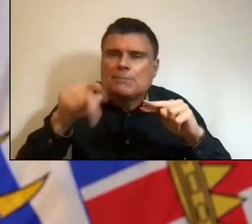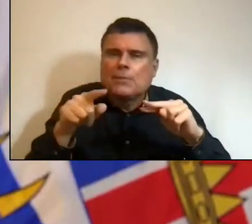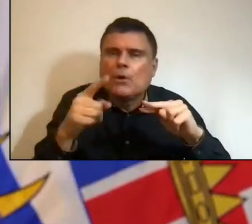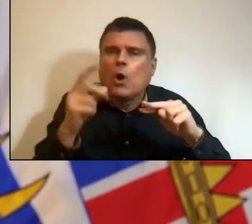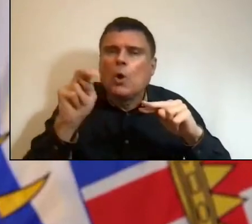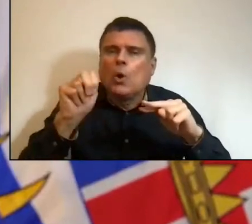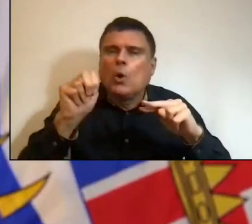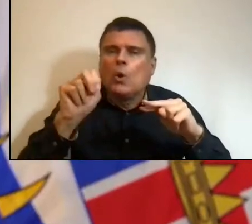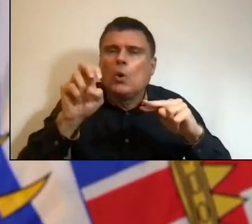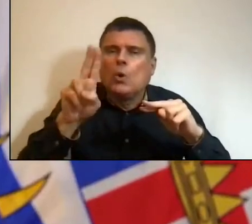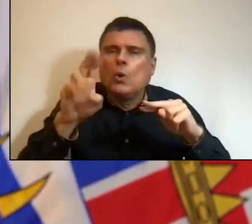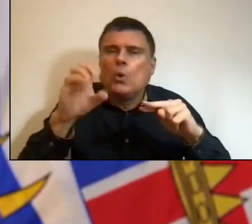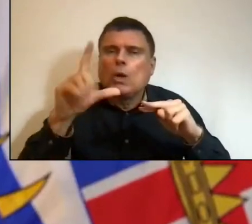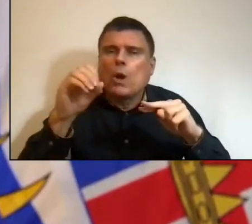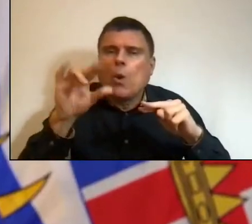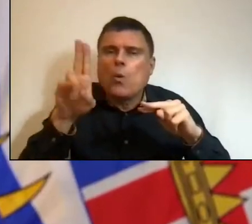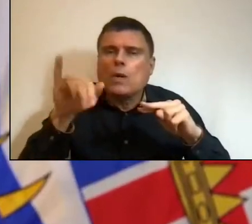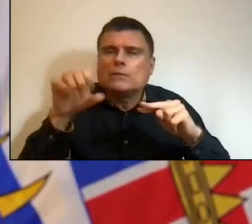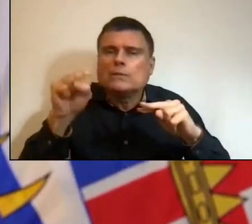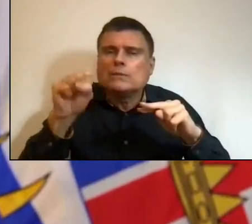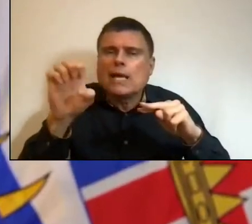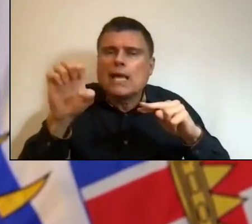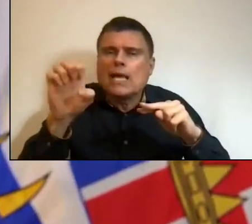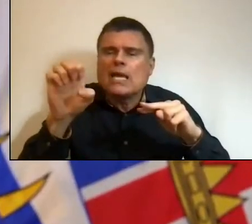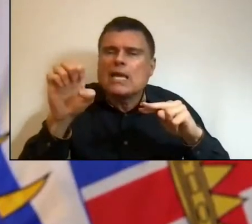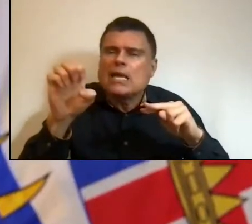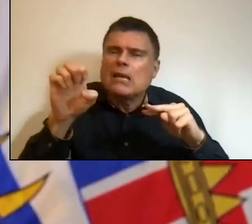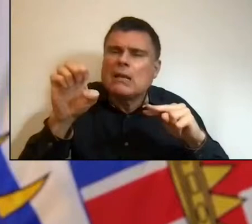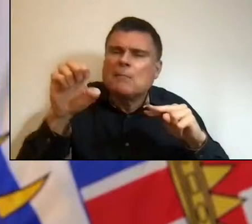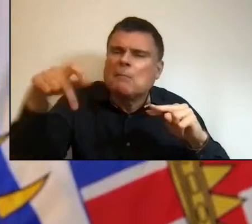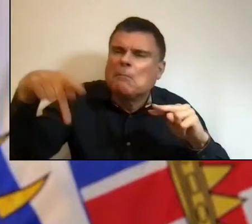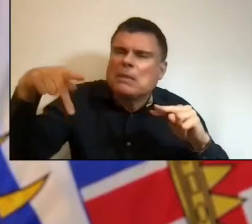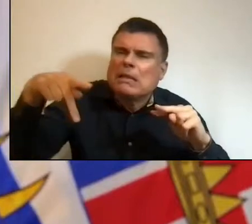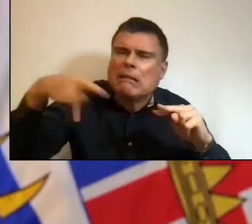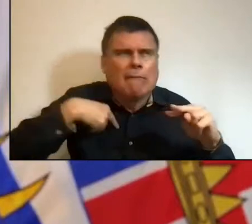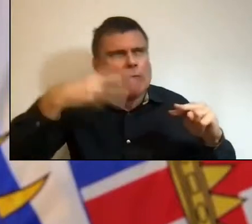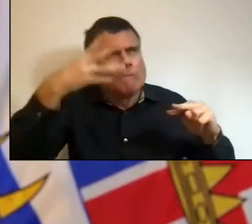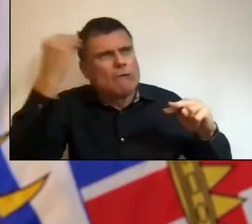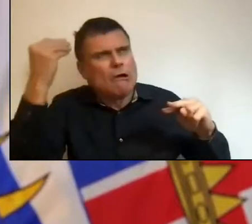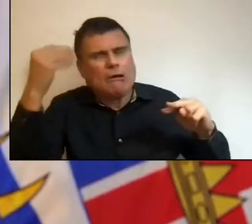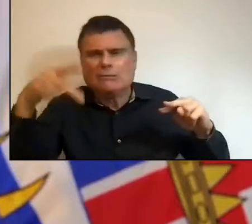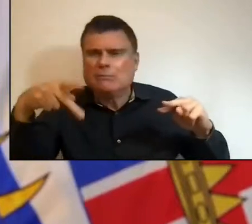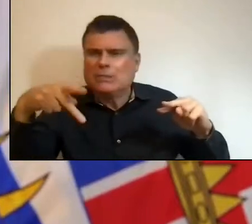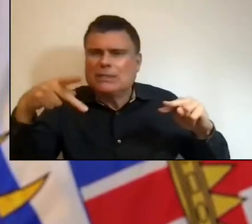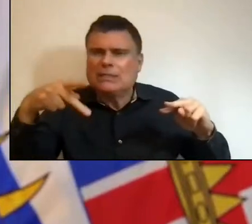what the P stands for.